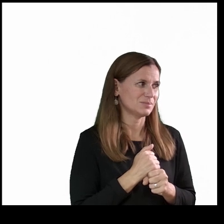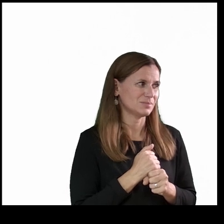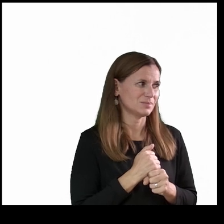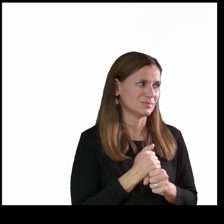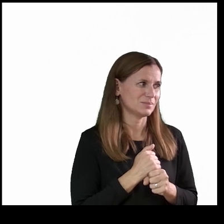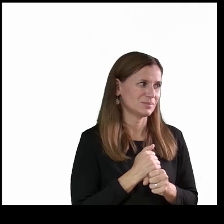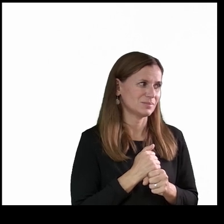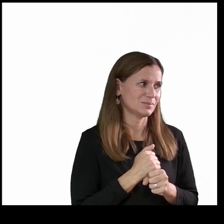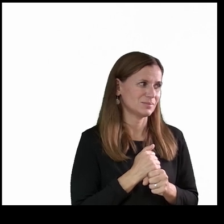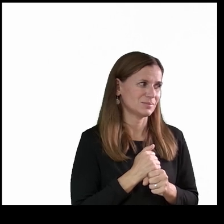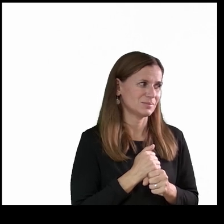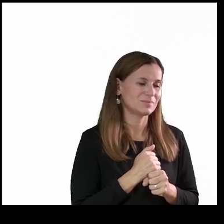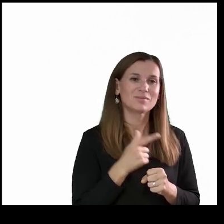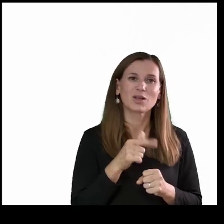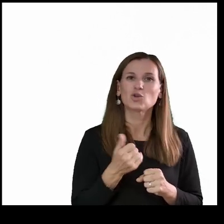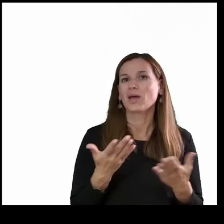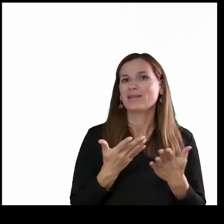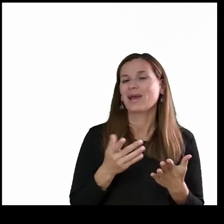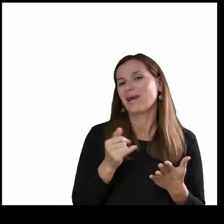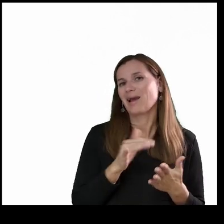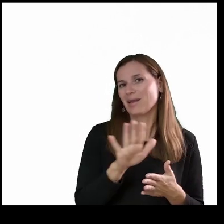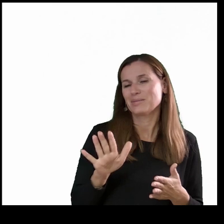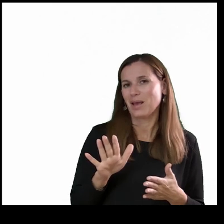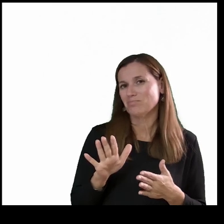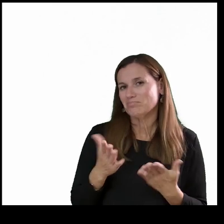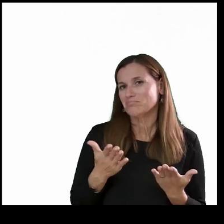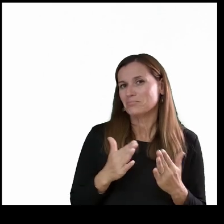it's something familiar, especially to the last, to the